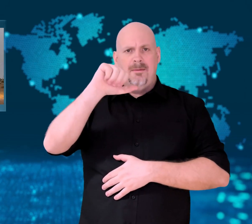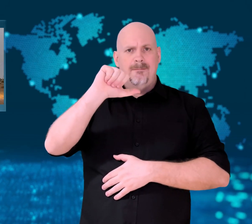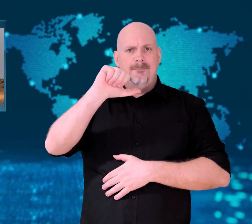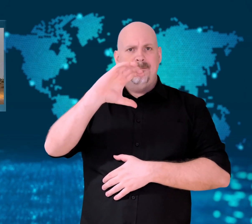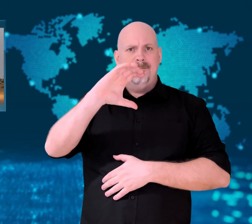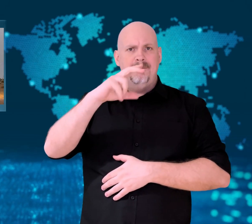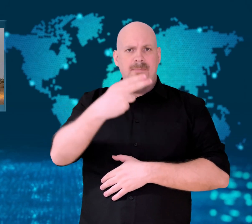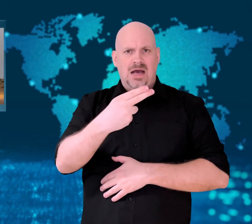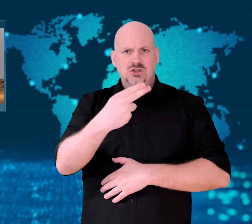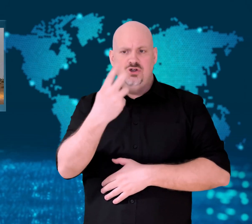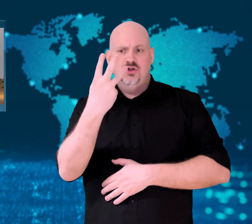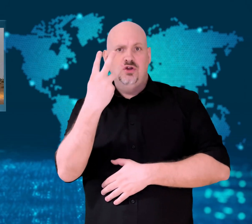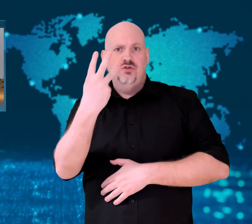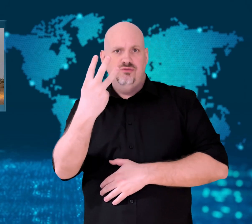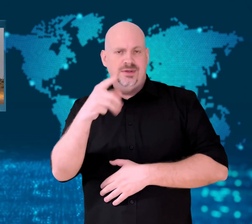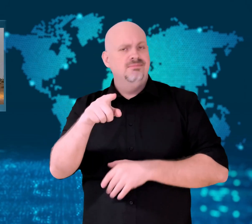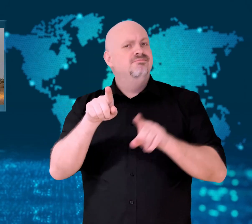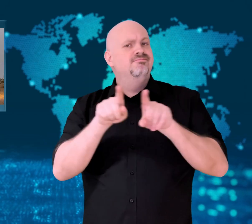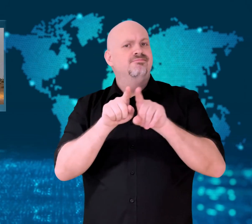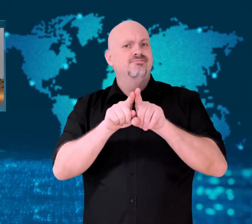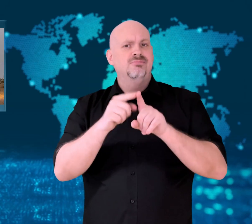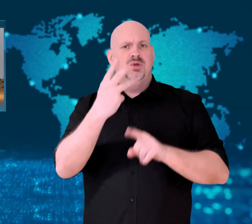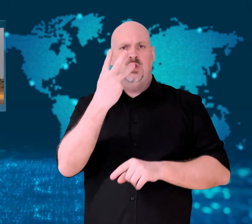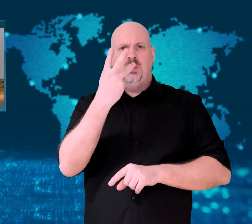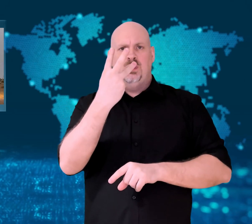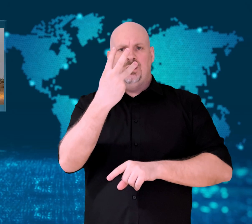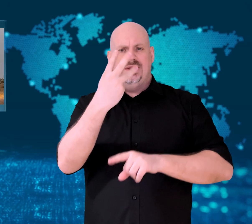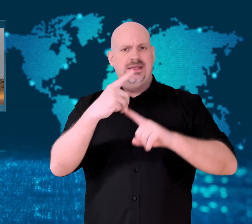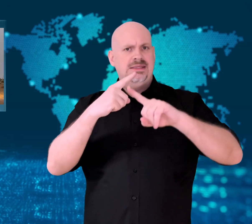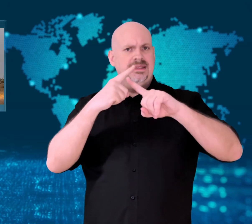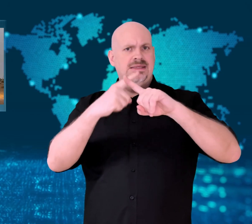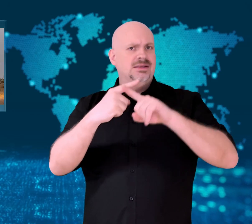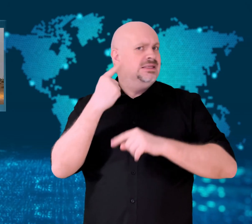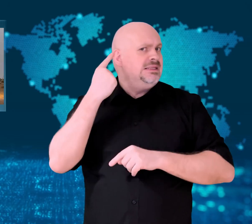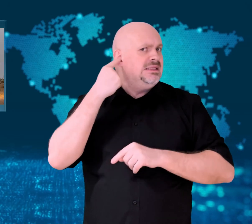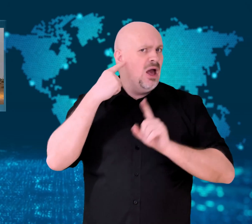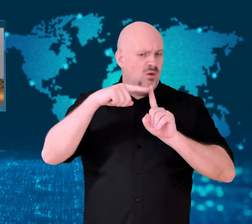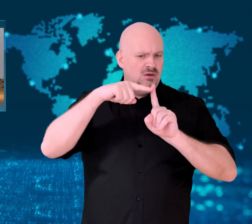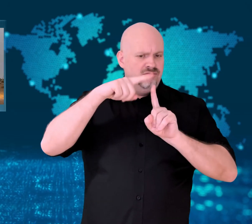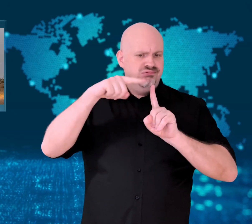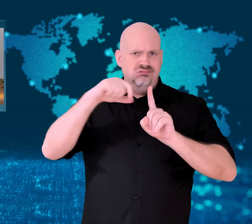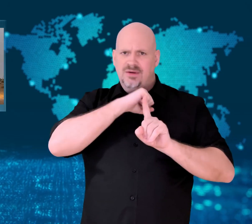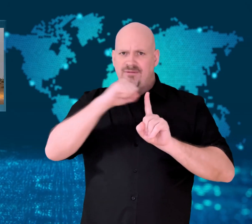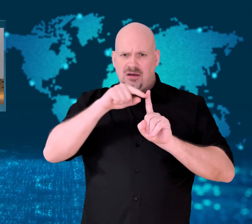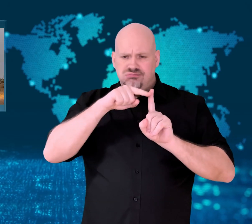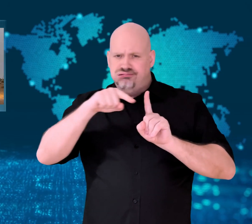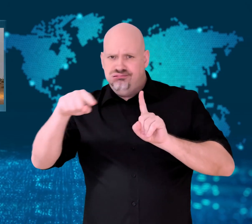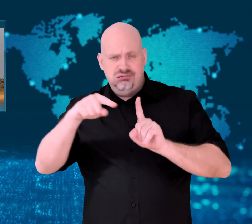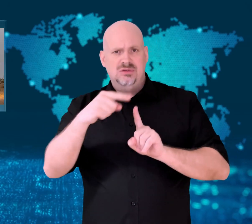Mach 3 is three times the speed of sound. While in Pakistani airspace,